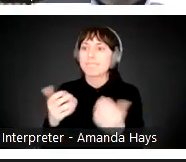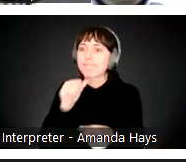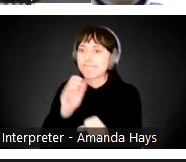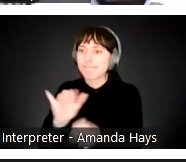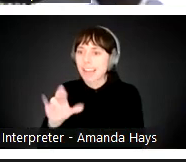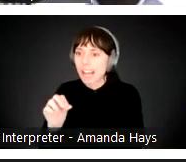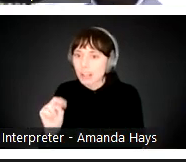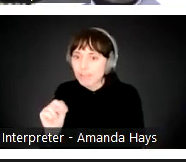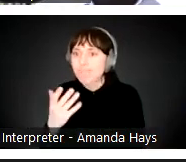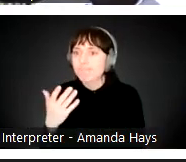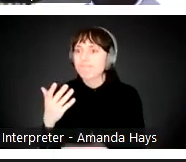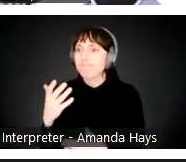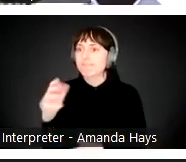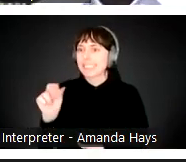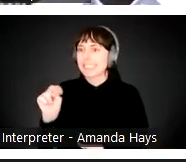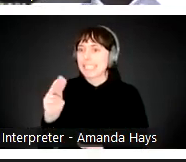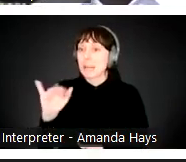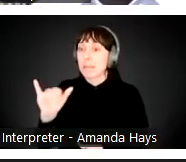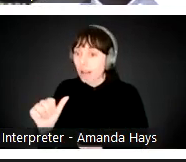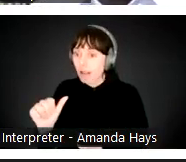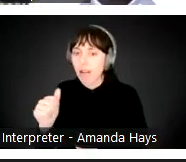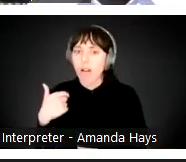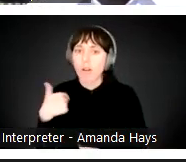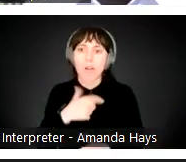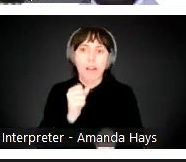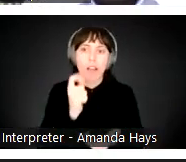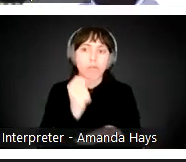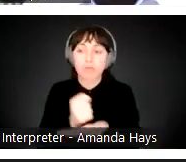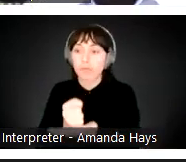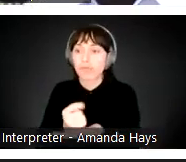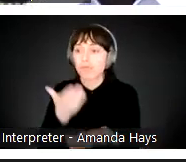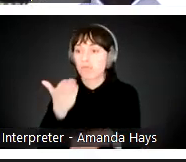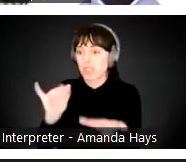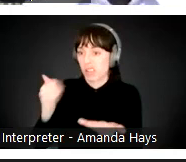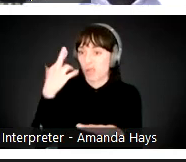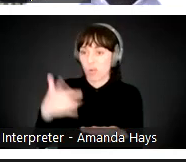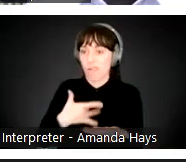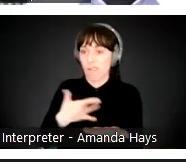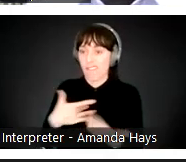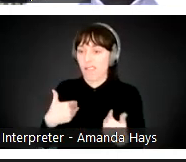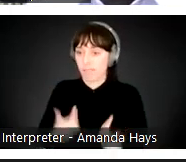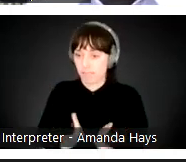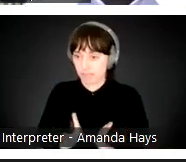deficiency and anemia. That may be contributing to your fatigue,